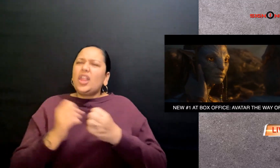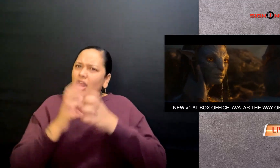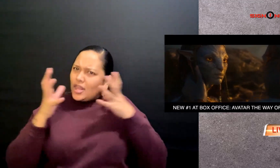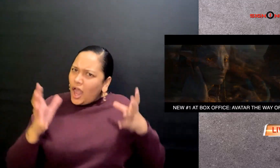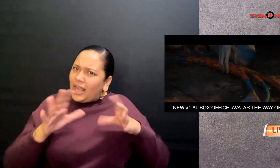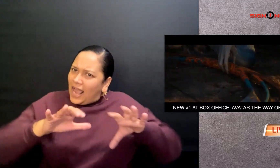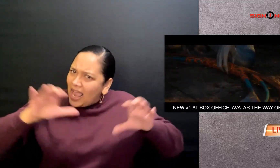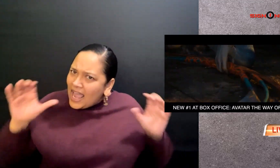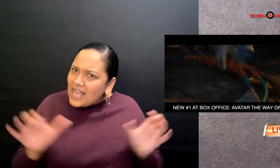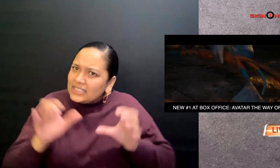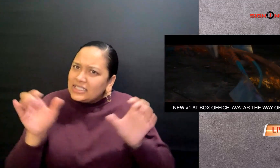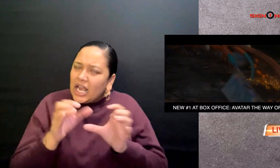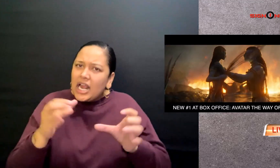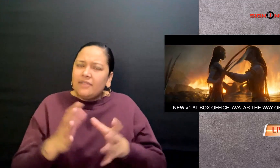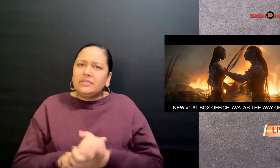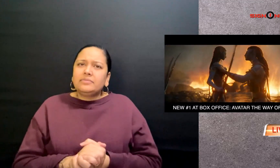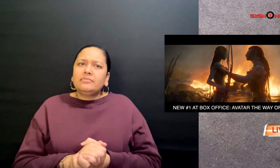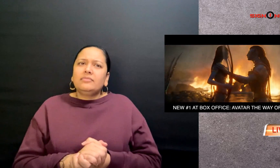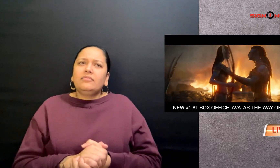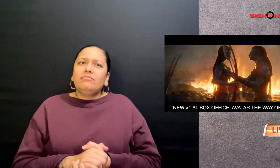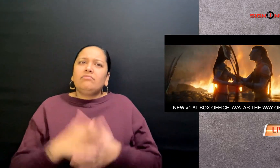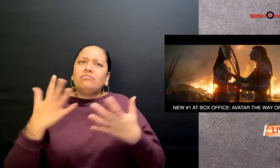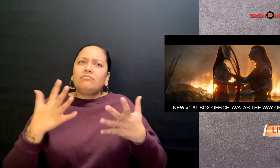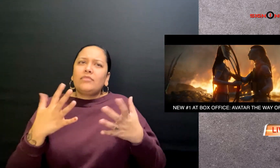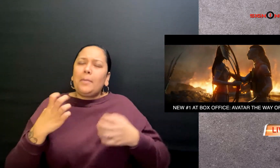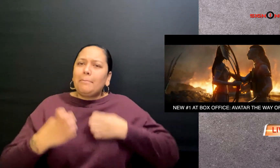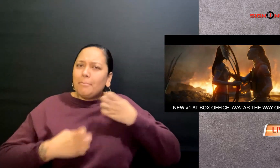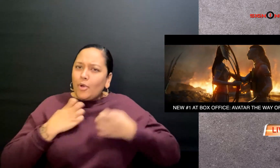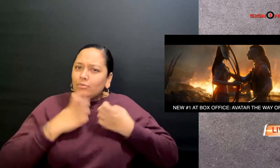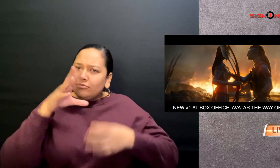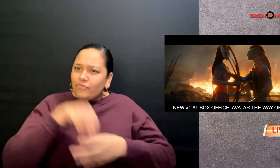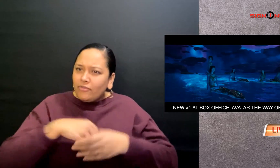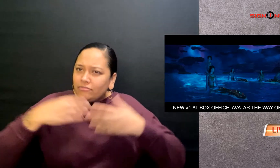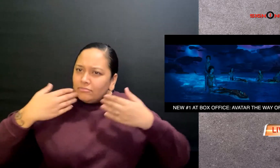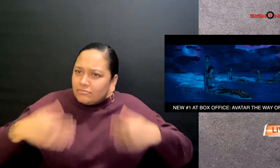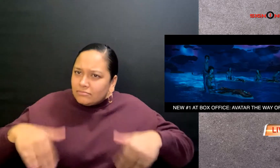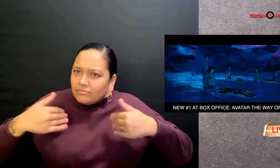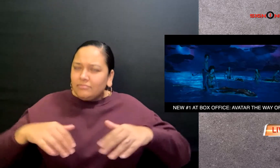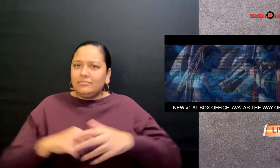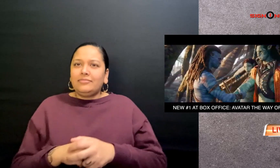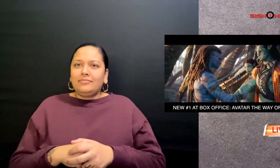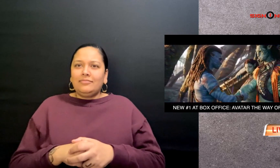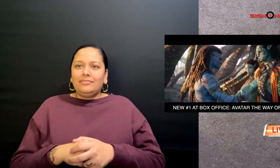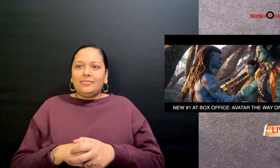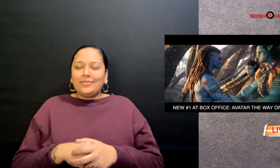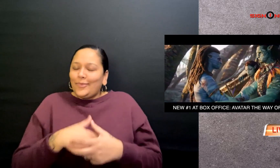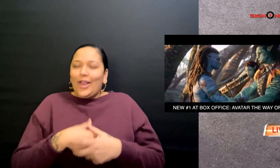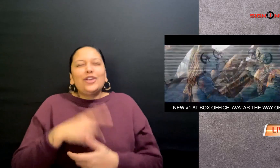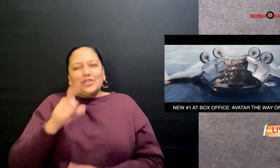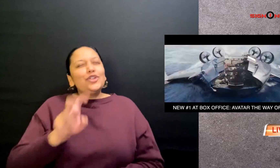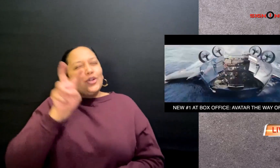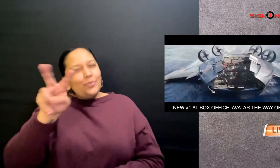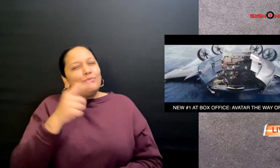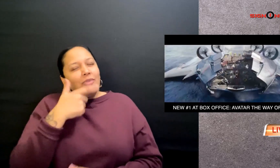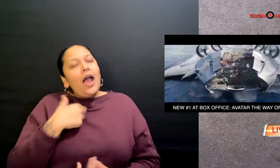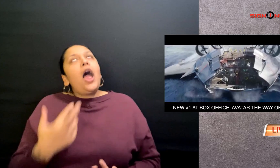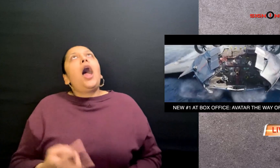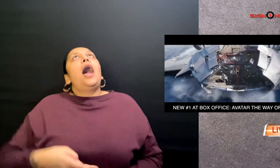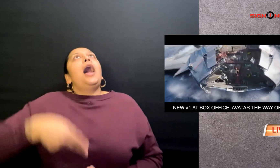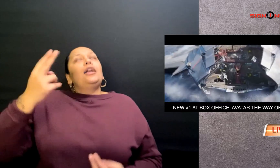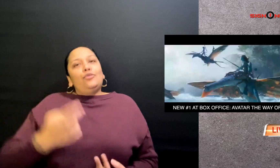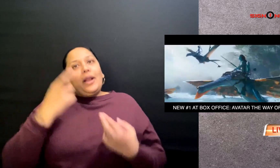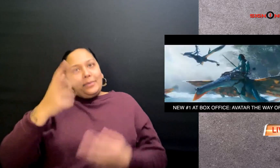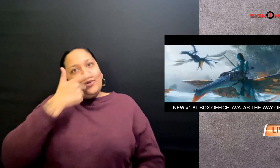it has a lot of action scenes there's emotions involved as well you should go watch it I highly